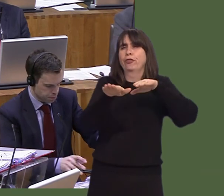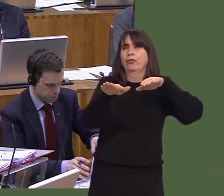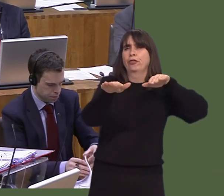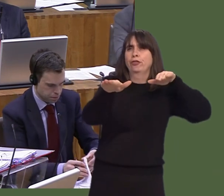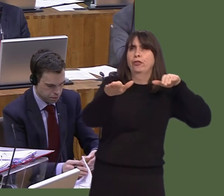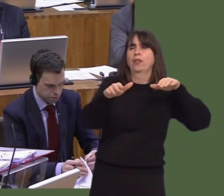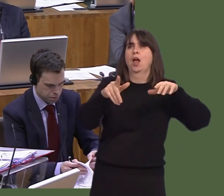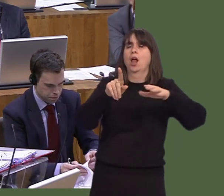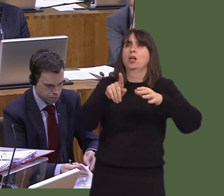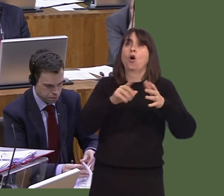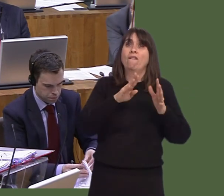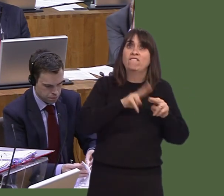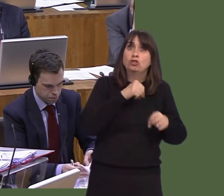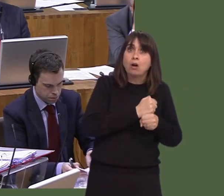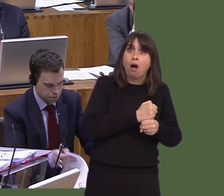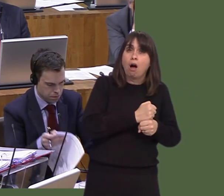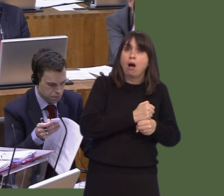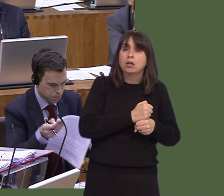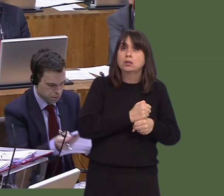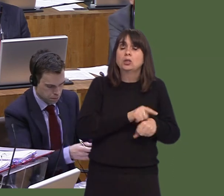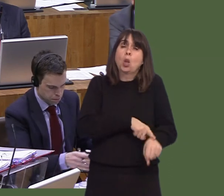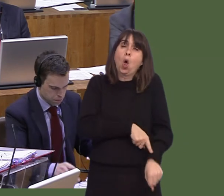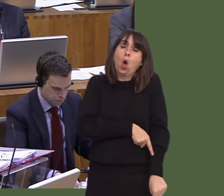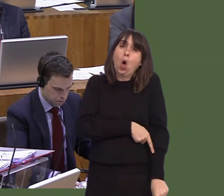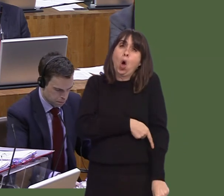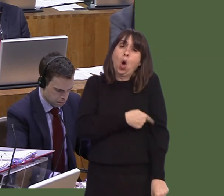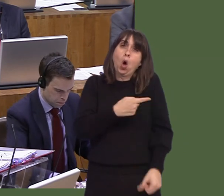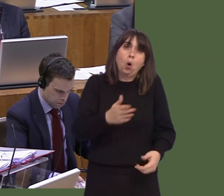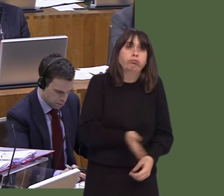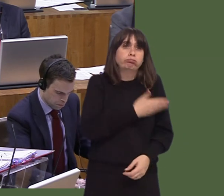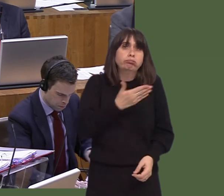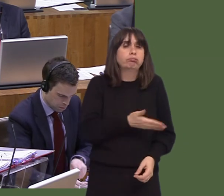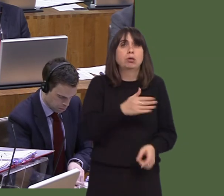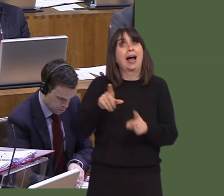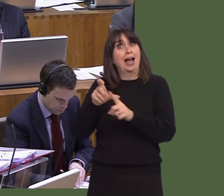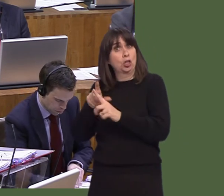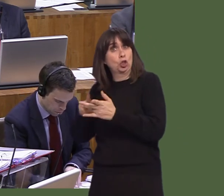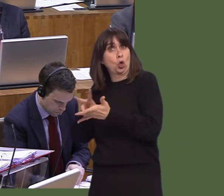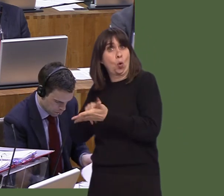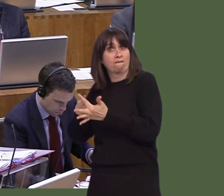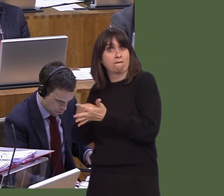Secretary on the risks and opportunities that automation will have on the Welsh economy. Darren Millar AM: 6.